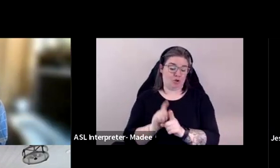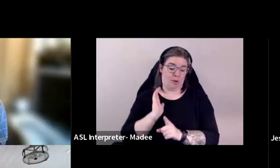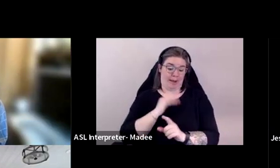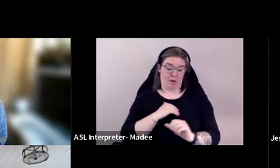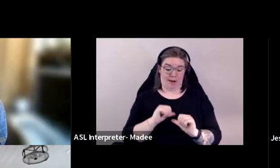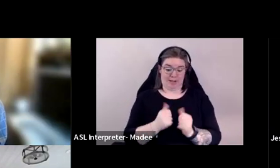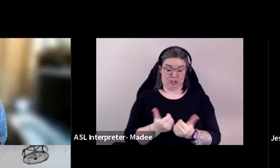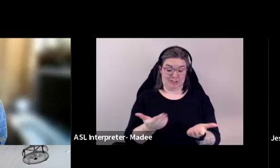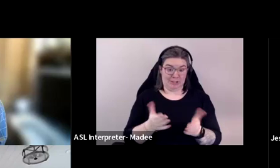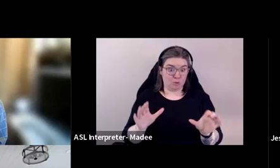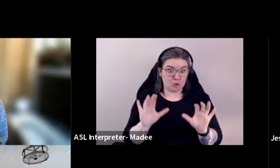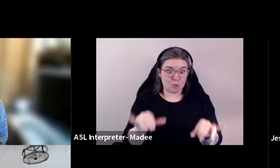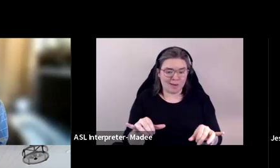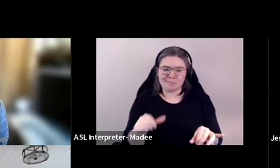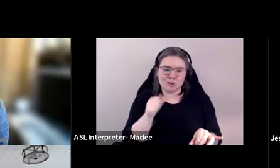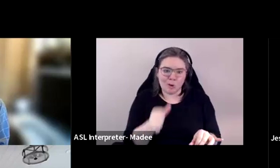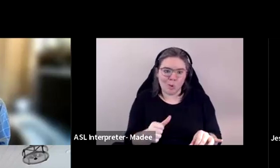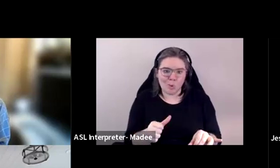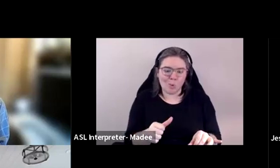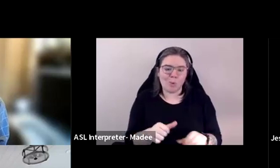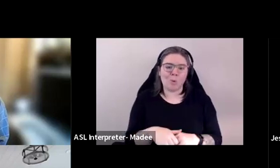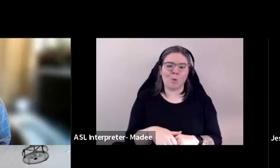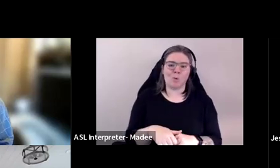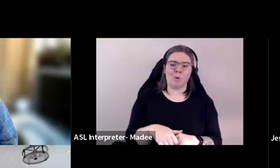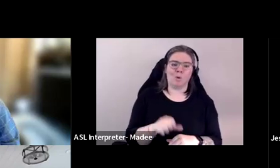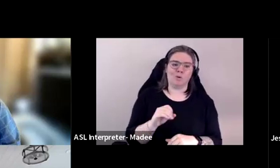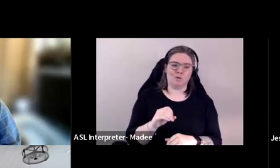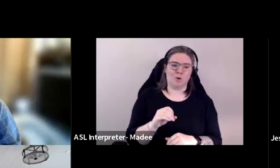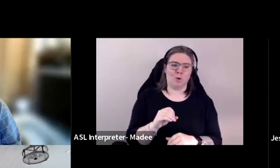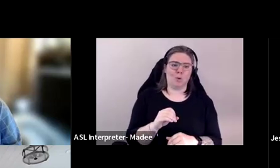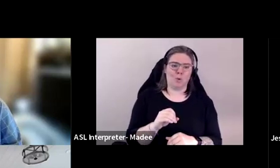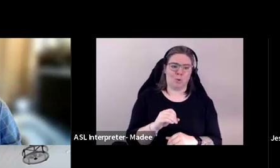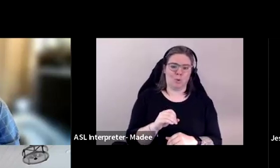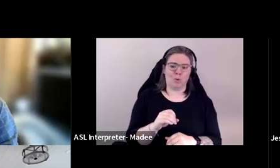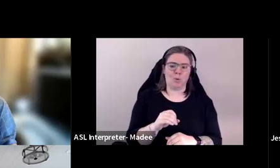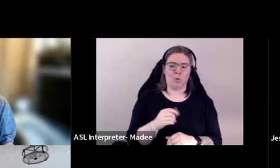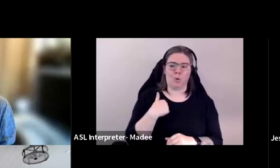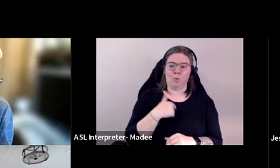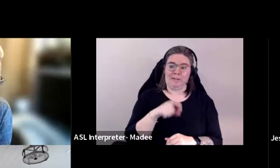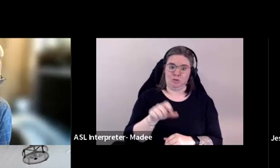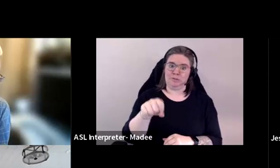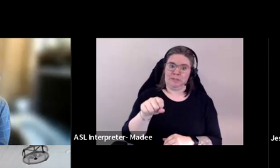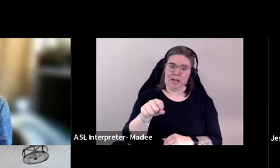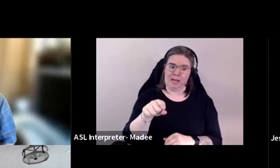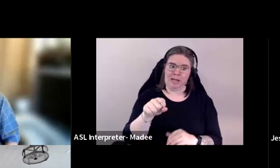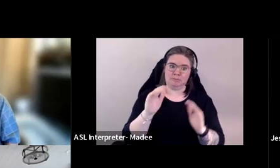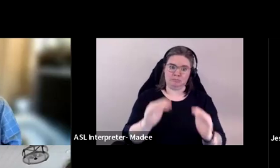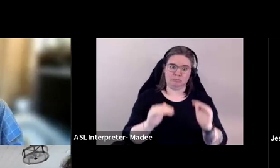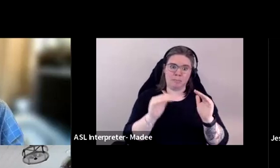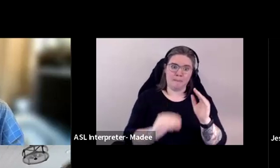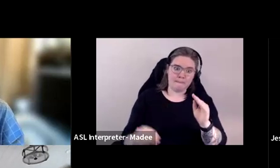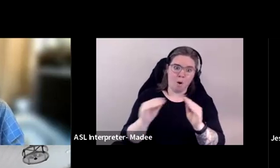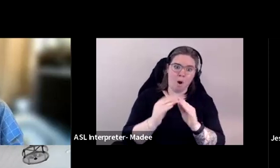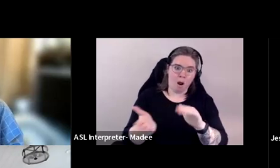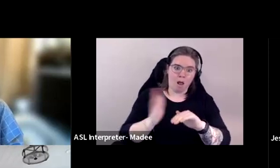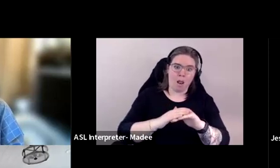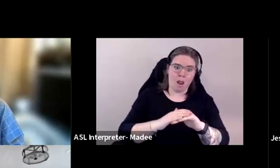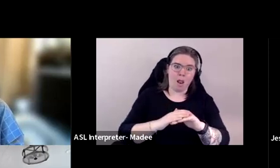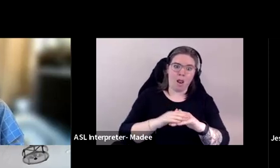Rebecca Rabatin, she/her, Independence First: do that. So I think not only do we need to look at upping the amount of accessible dwelling units or the scoping of it.